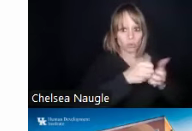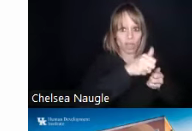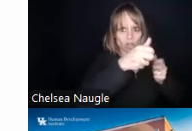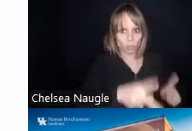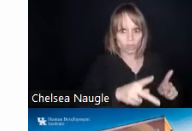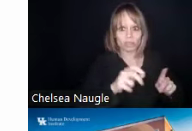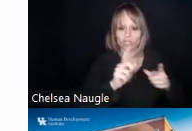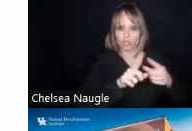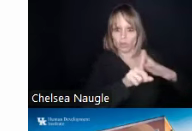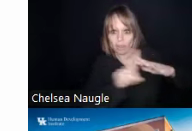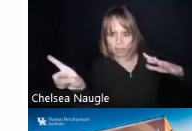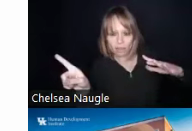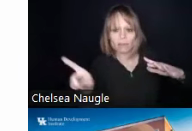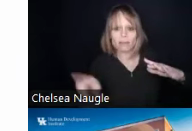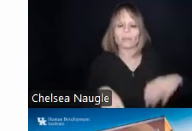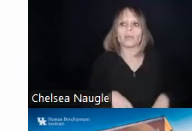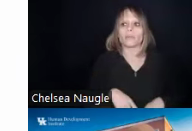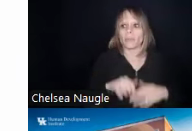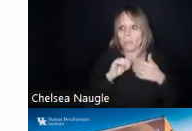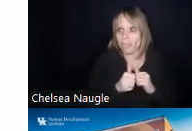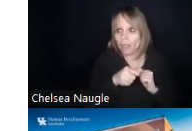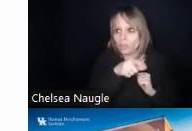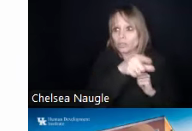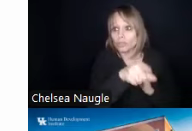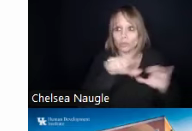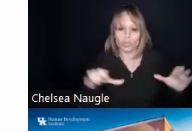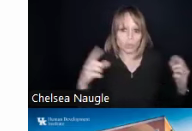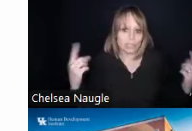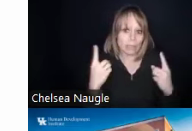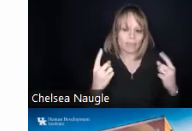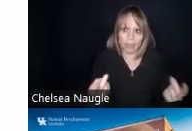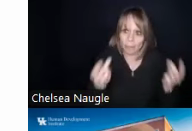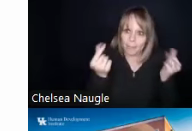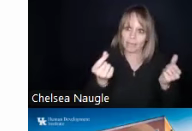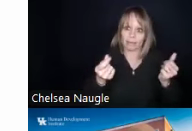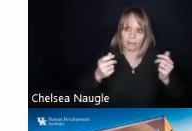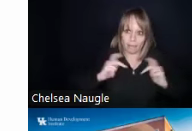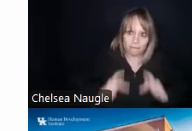situation, how do you do something immediately physically and then escape the situation. And so, you know, what